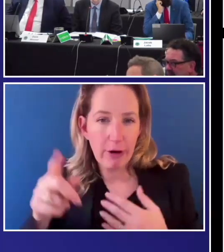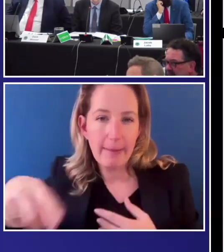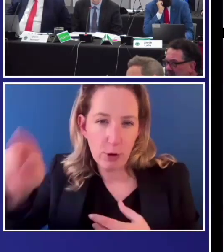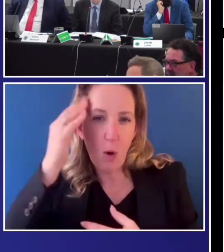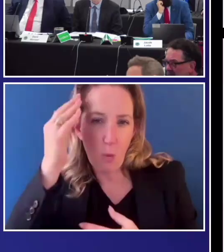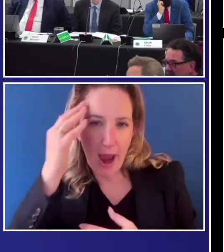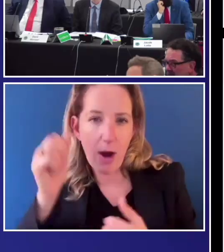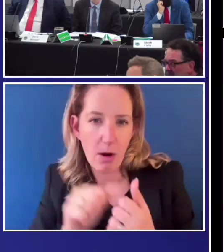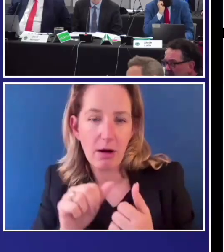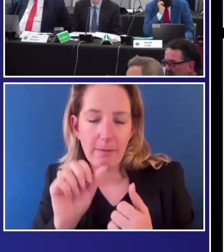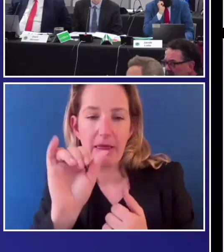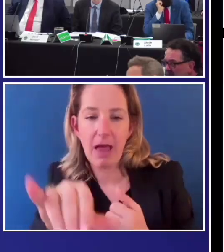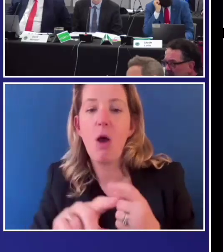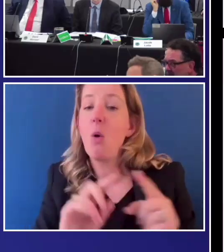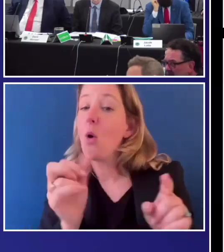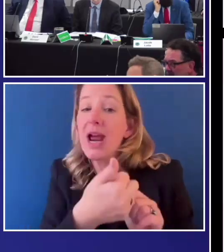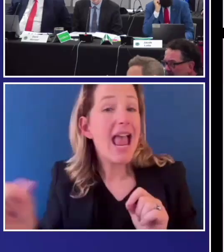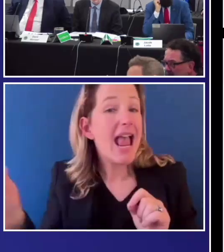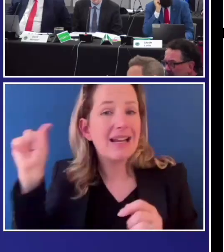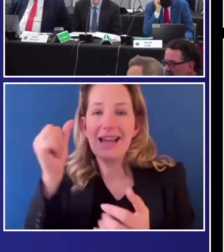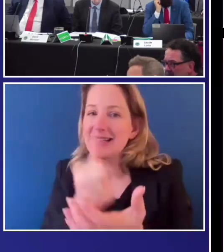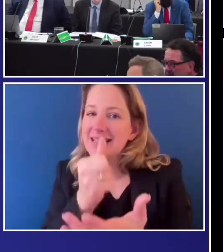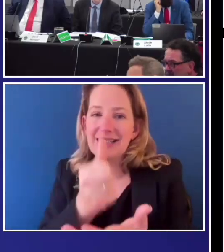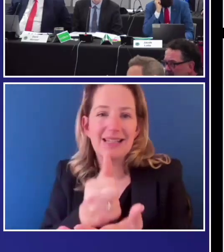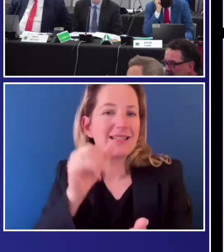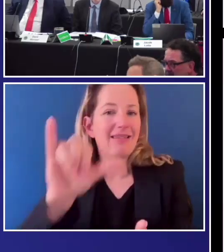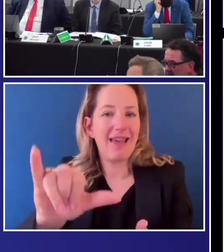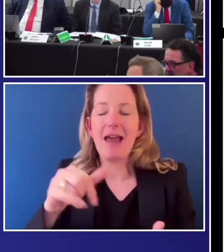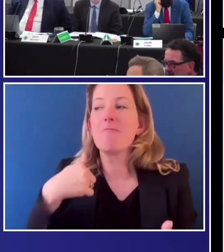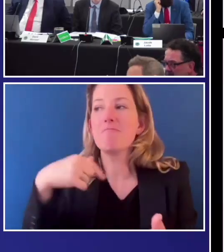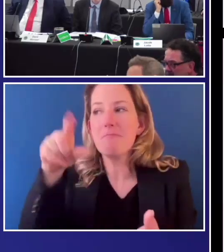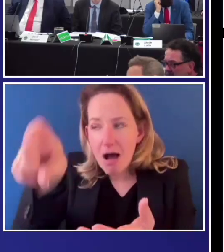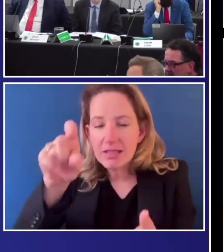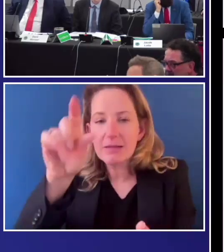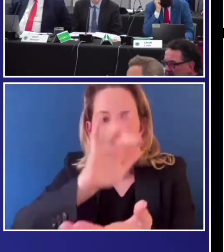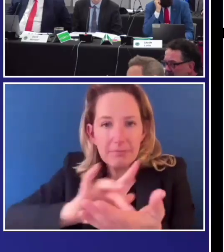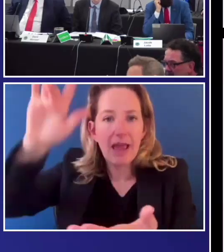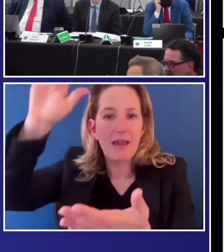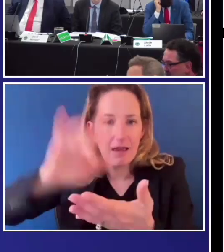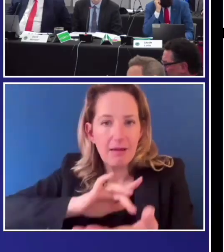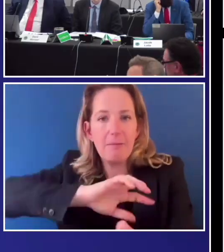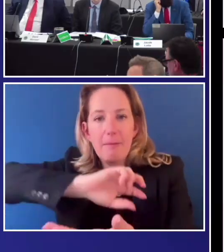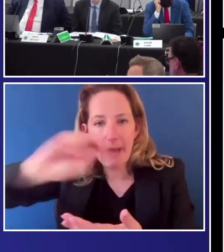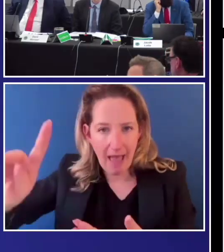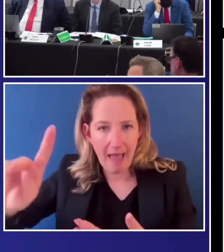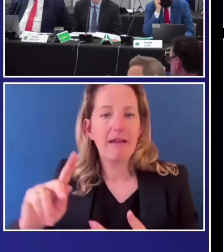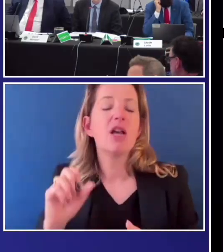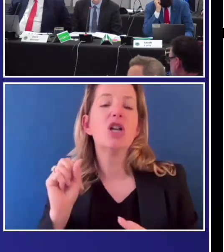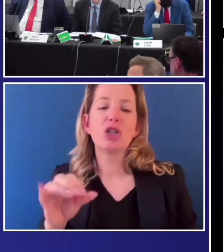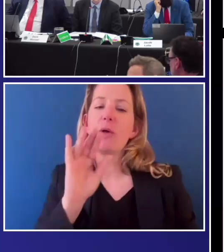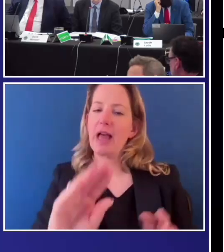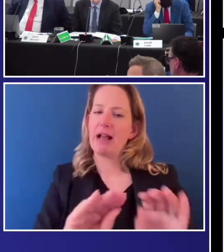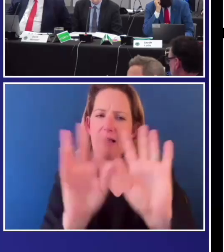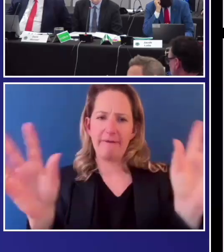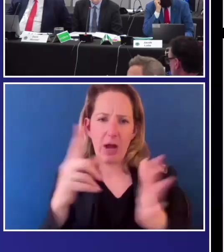or any assistance that must be repaid. So this is just clarifying what we mean by institutional grants and scholarships,